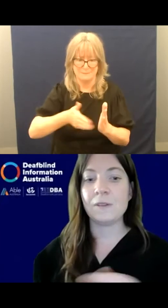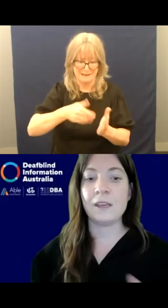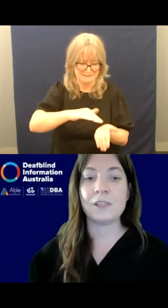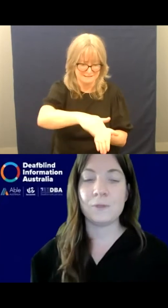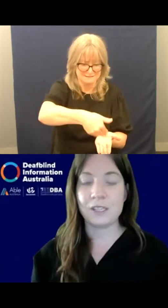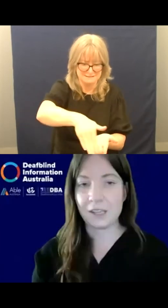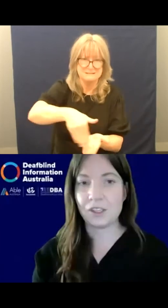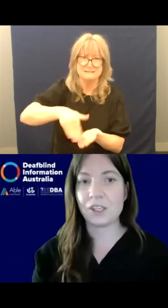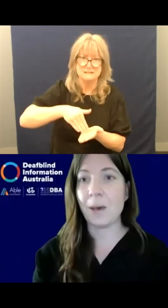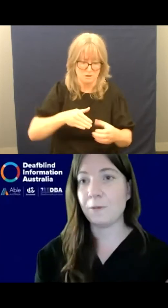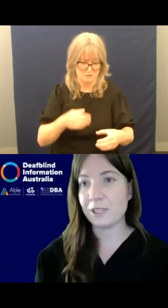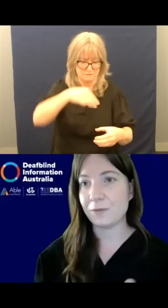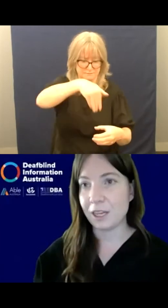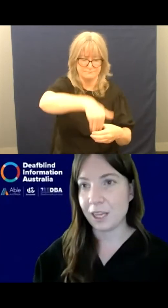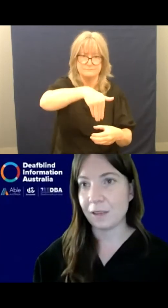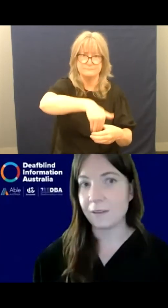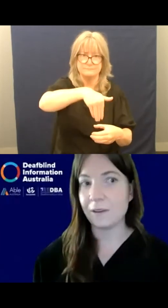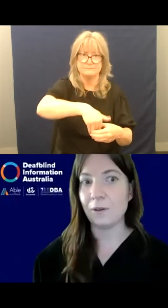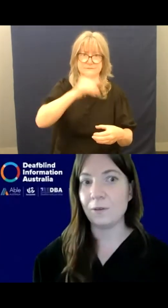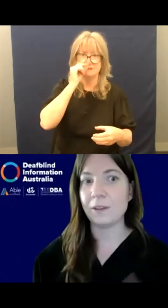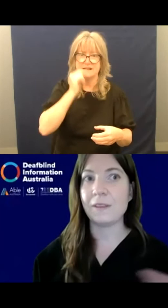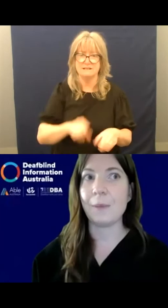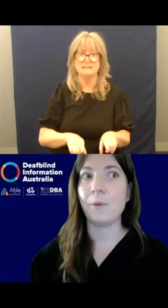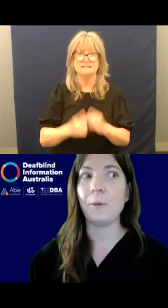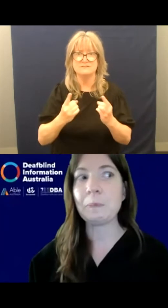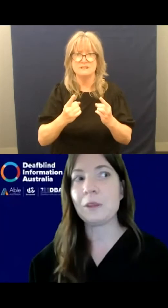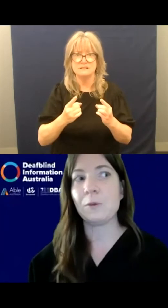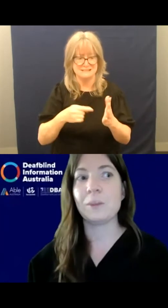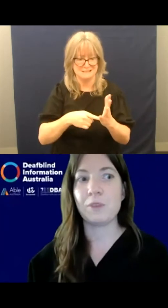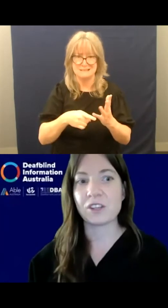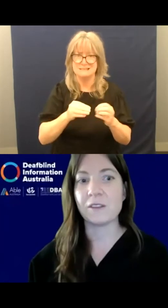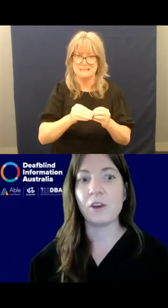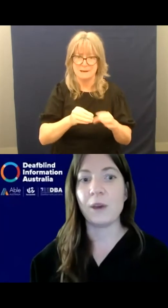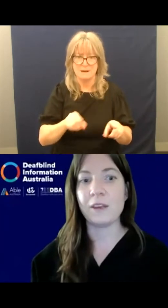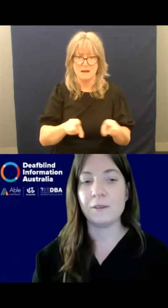different textured tubs for different things. For example with the brushes I always use a